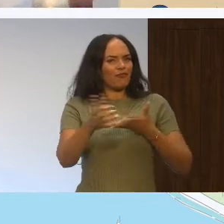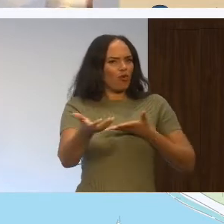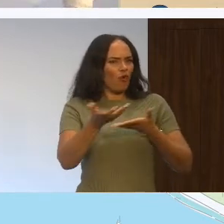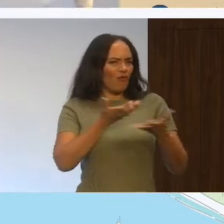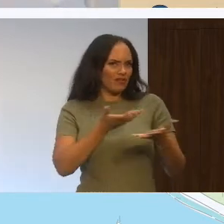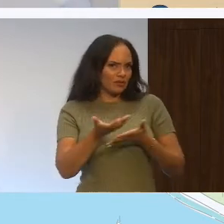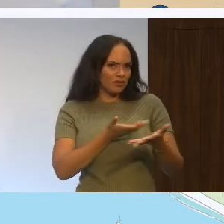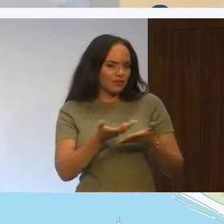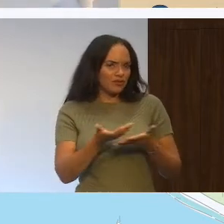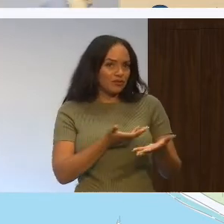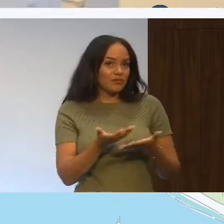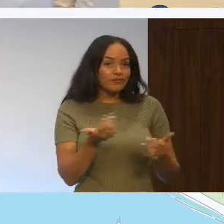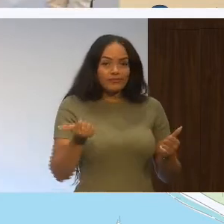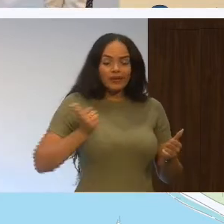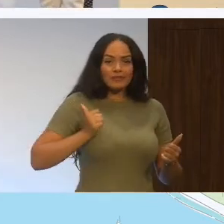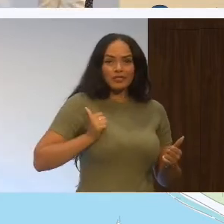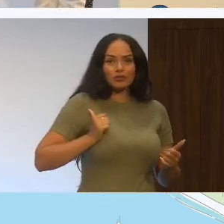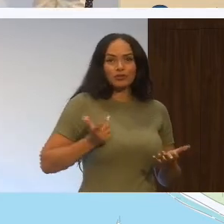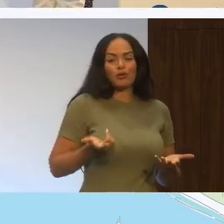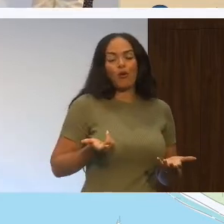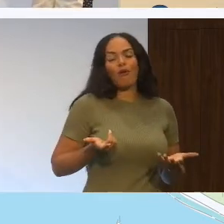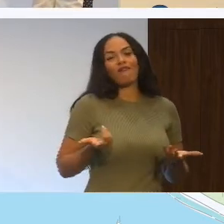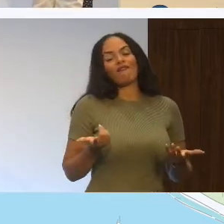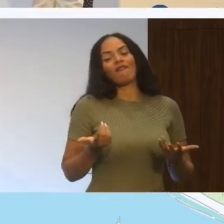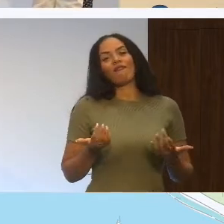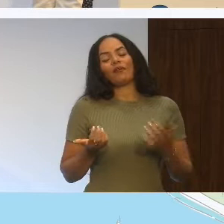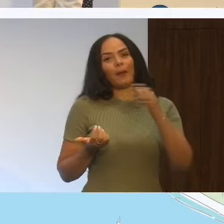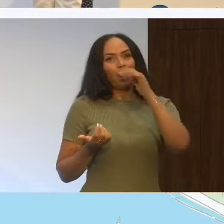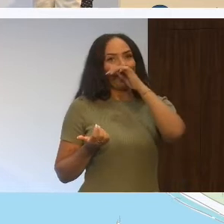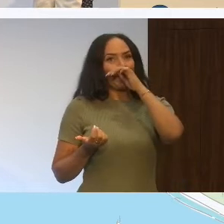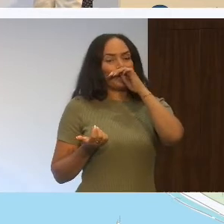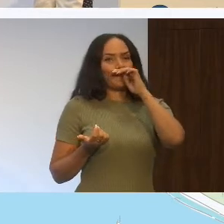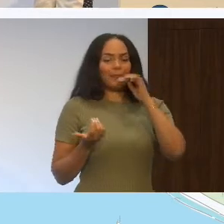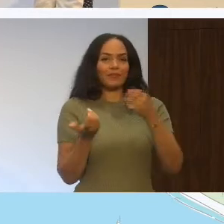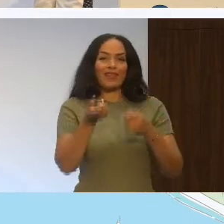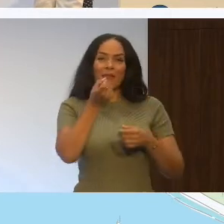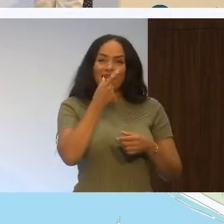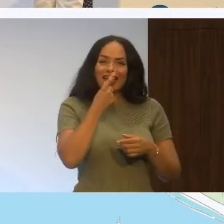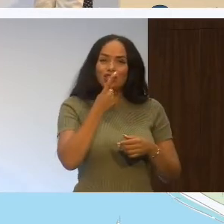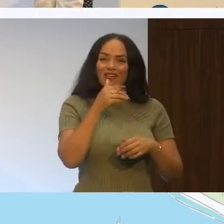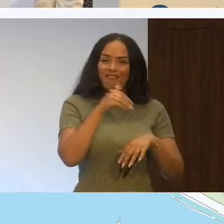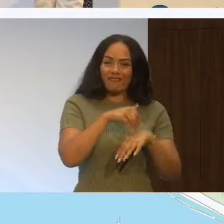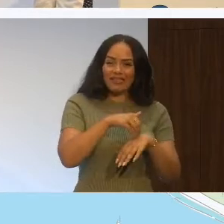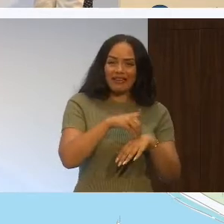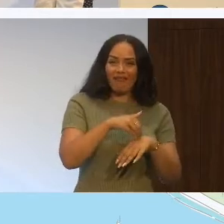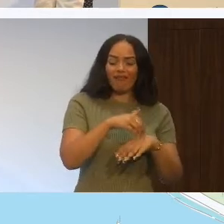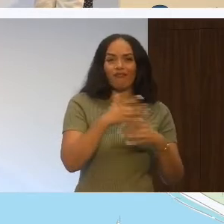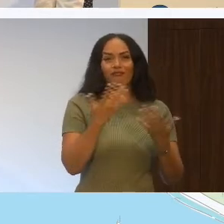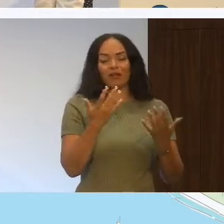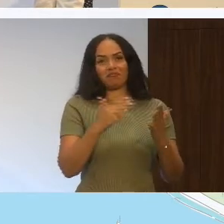It's expectations about, you know, how effective medications are and you know, what kind of difference we can make.